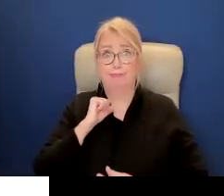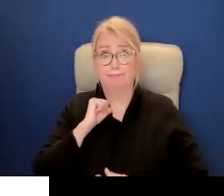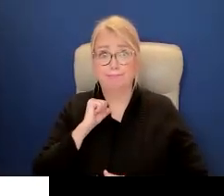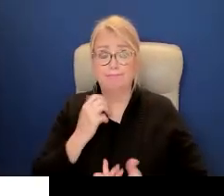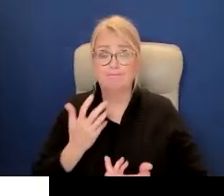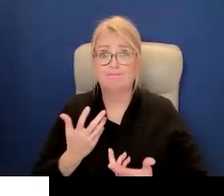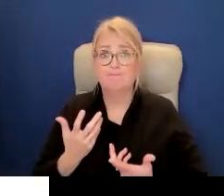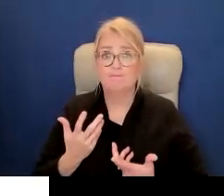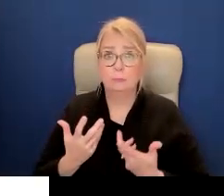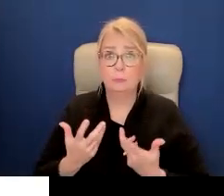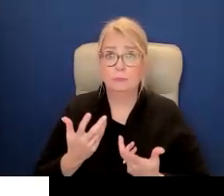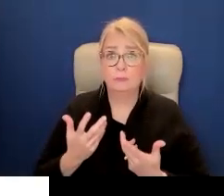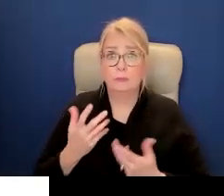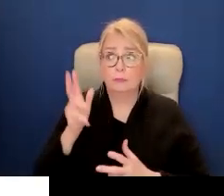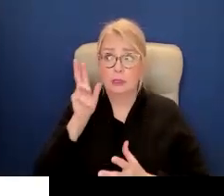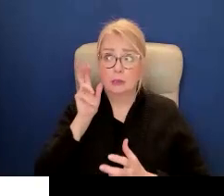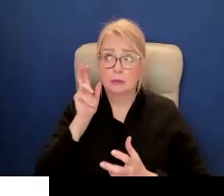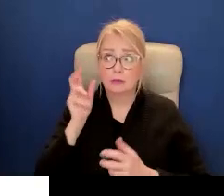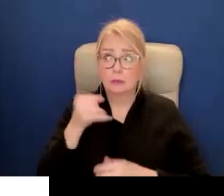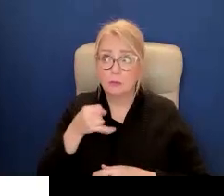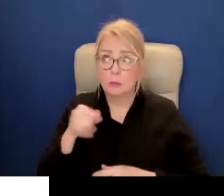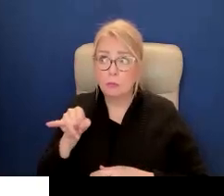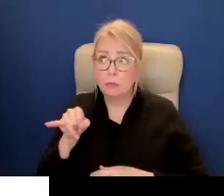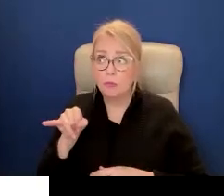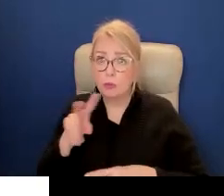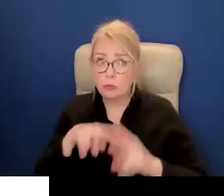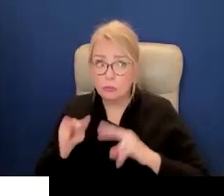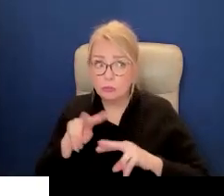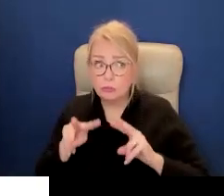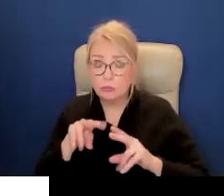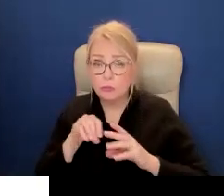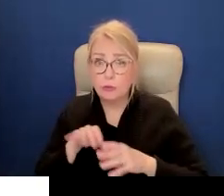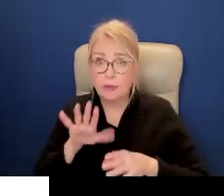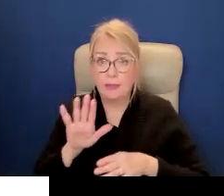there's a border patrol is in their neighborhood or are not aware